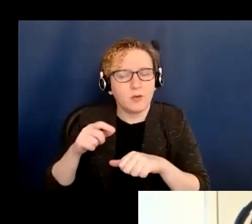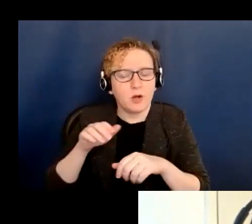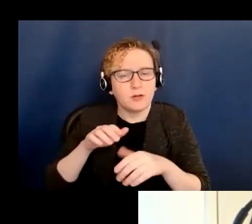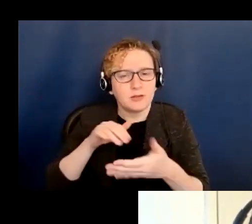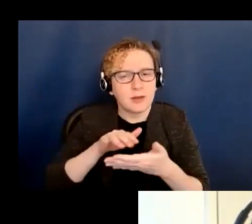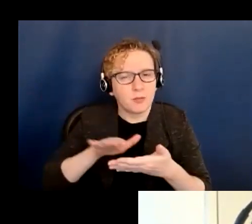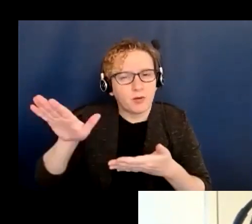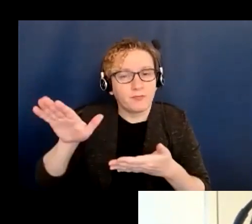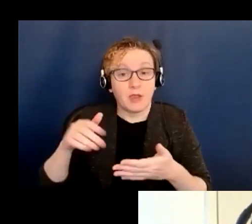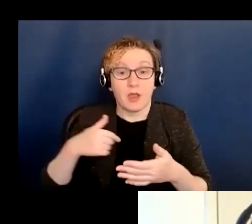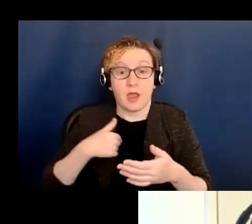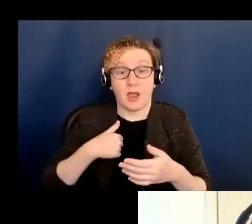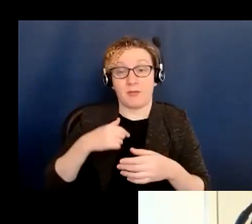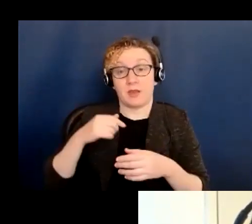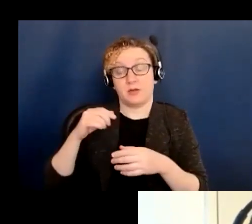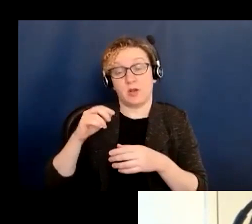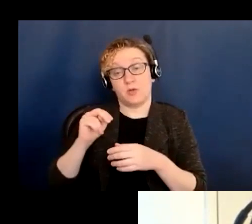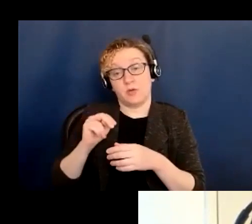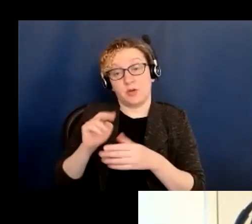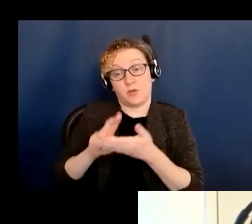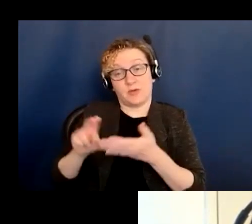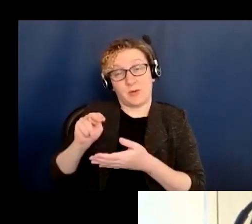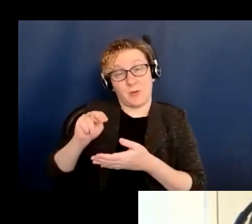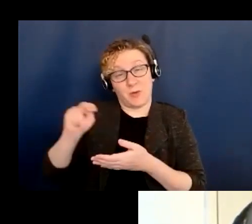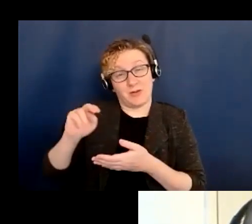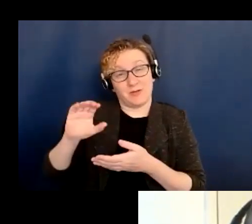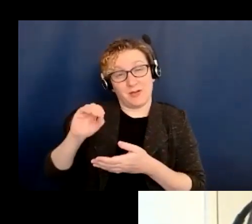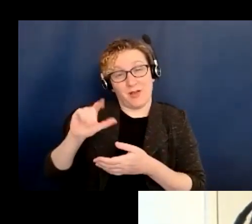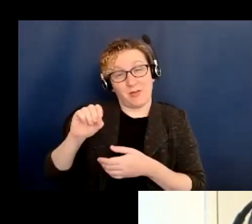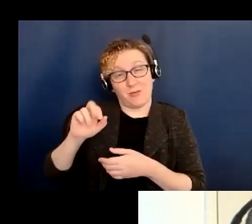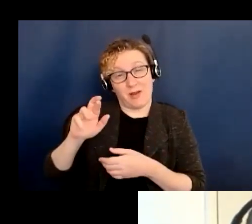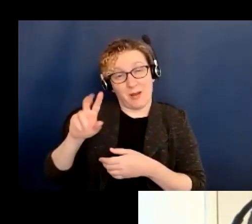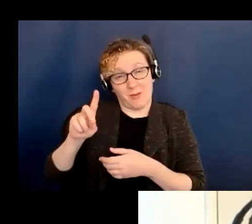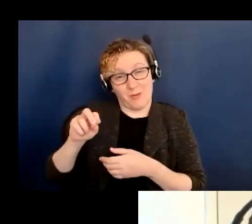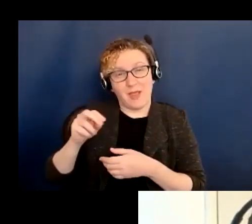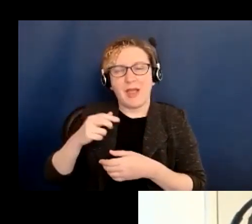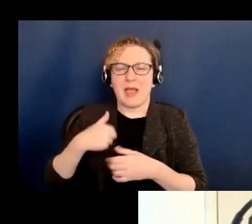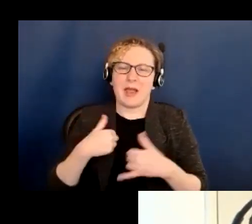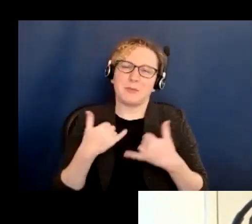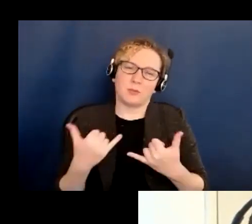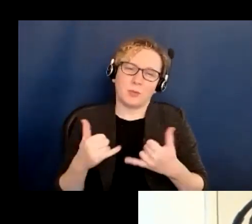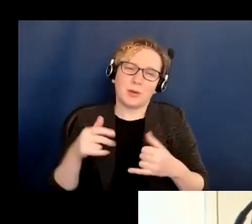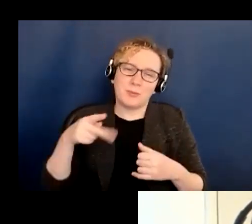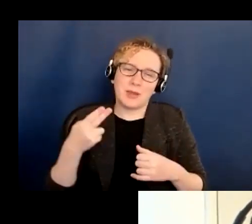Colorado and I am a PhD student in Scotland in Psychology.